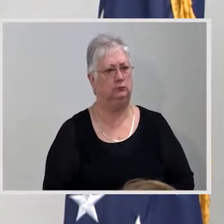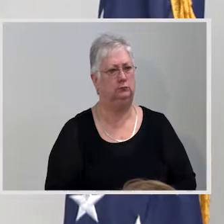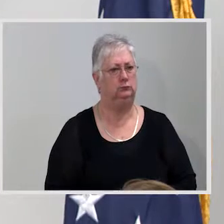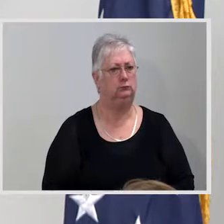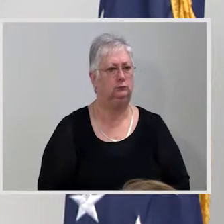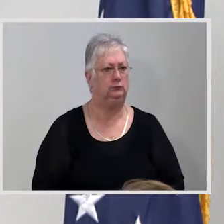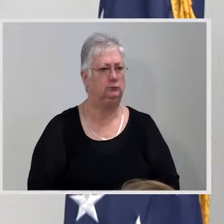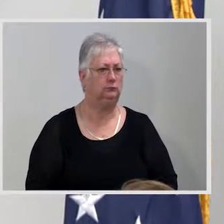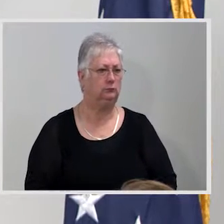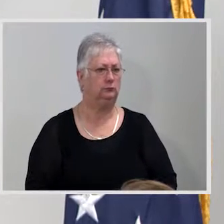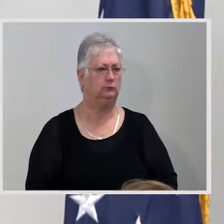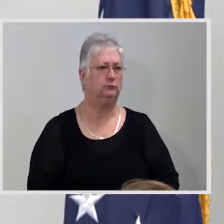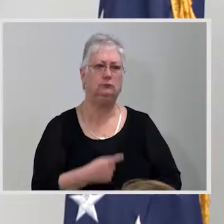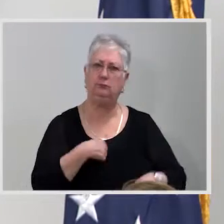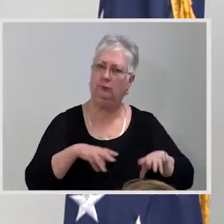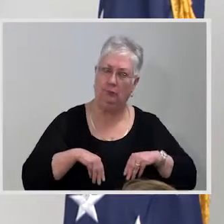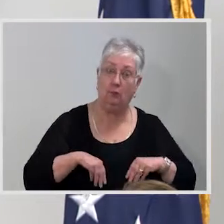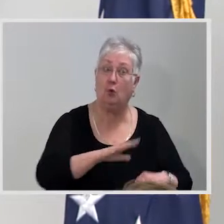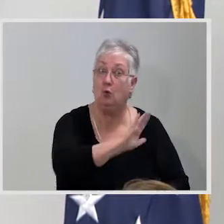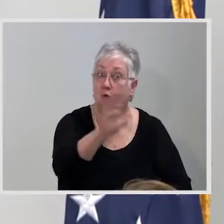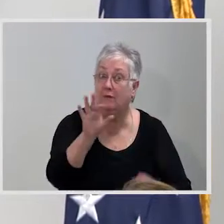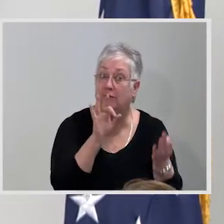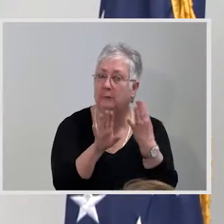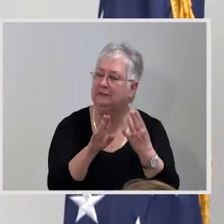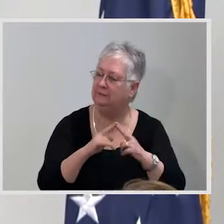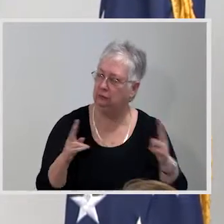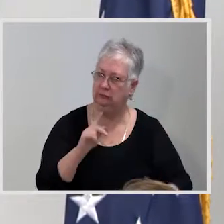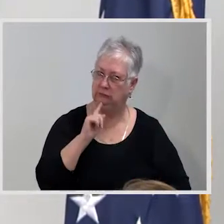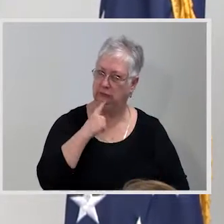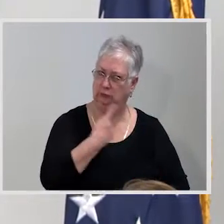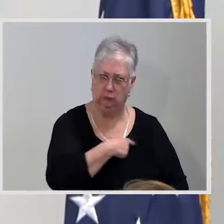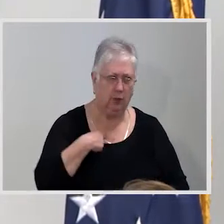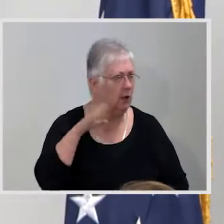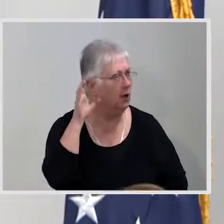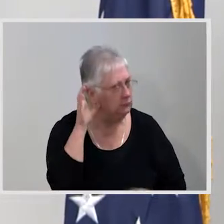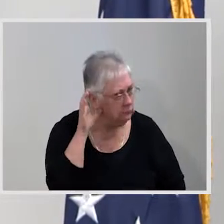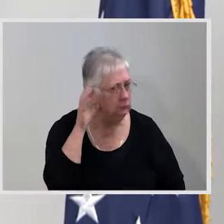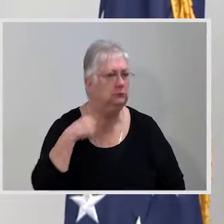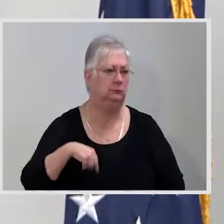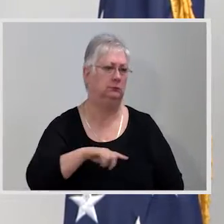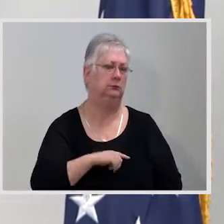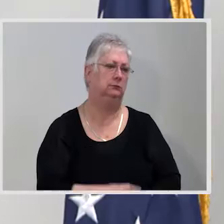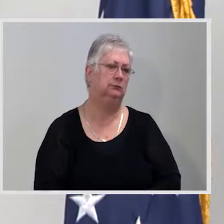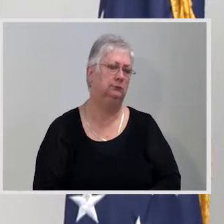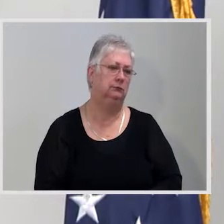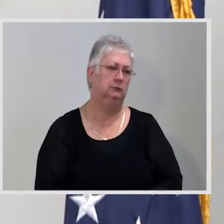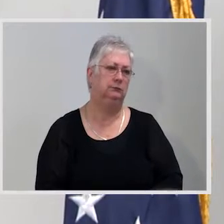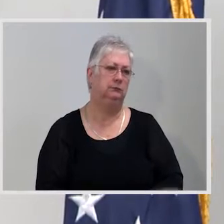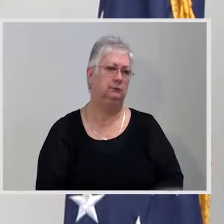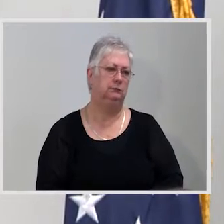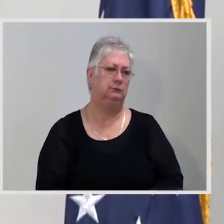HEARD ME SAY THIS BEFORE -- THAT I GOT FRUSTRATED AS A COUNCILMEMBER BECAUSE BY THE TIME THE MAYOR PRESENTED THE